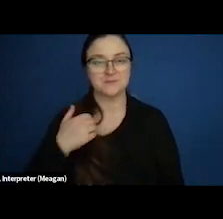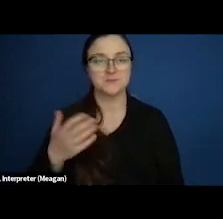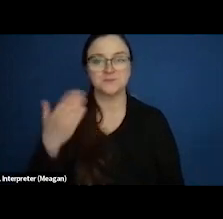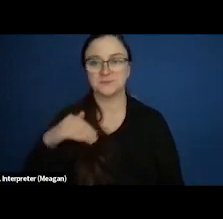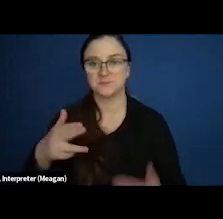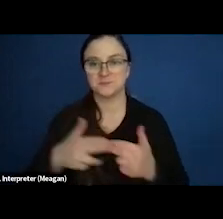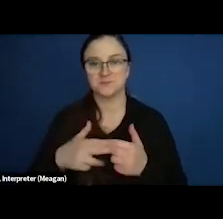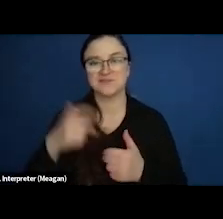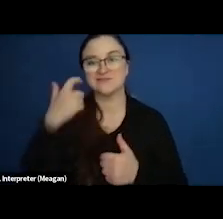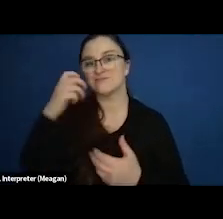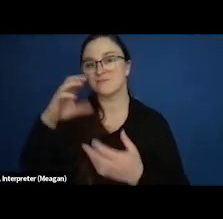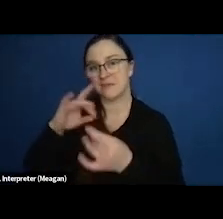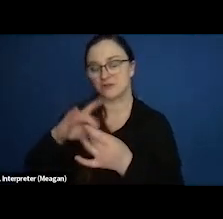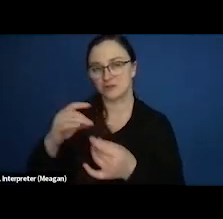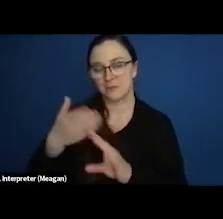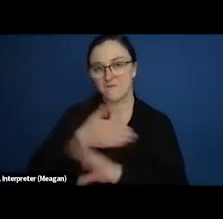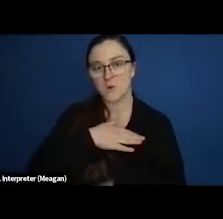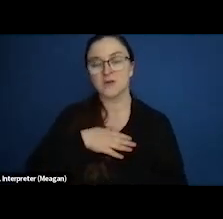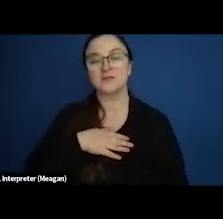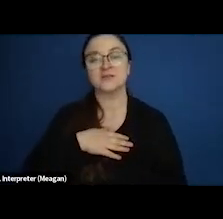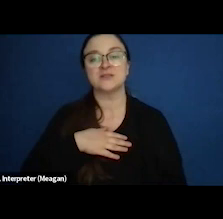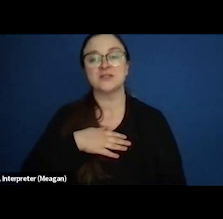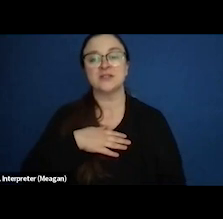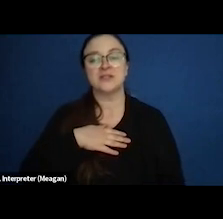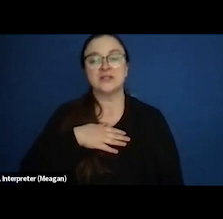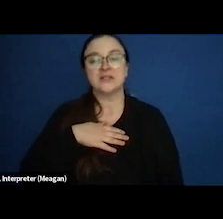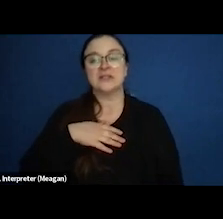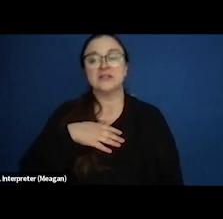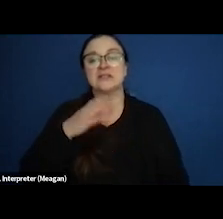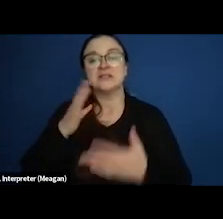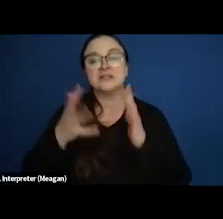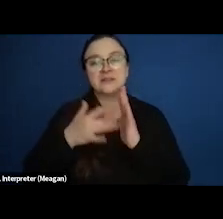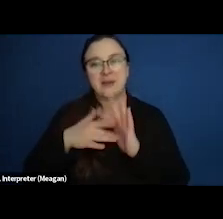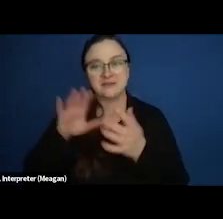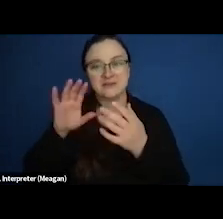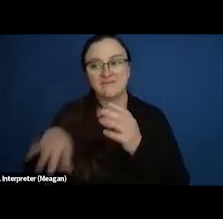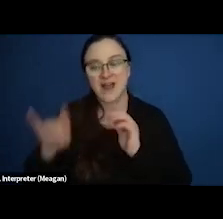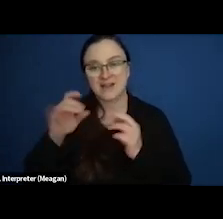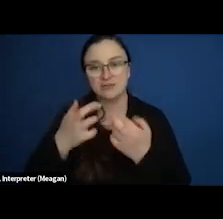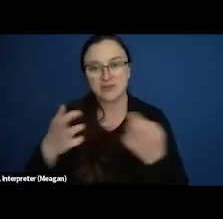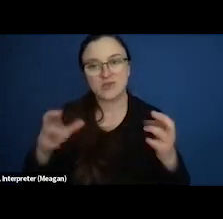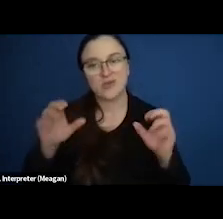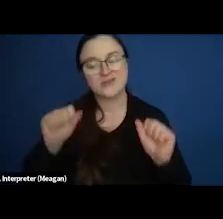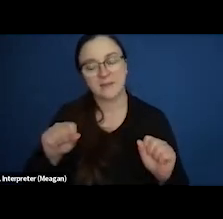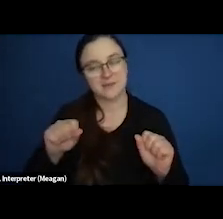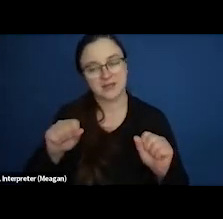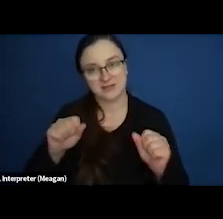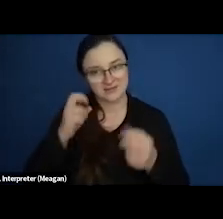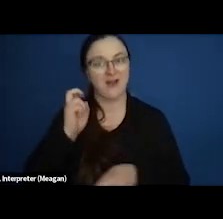As mentioned earlier, sometimes, connecting to resources can be a daunting task for an organization.